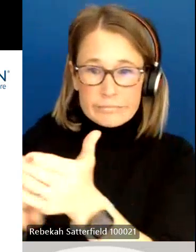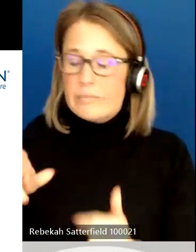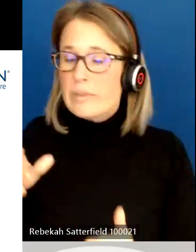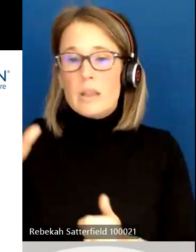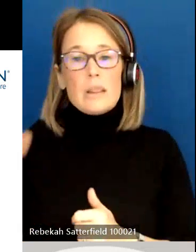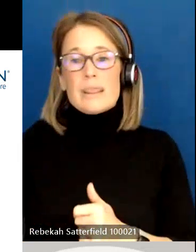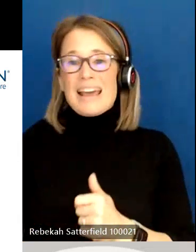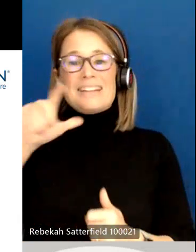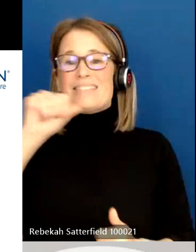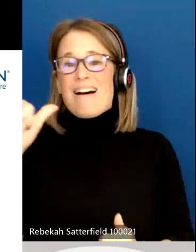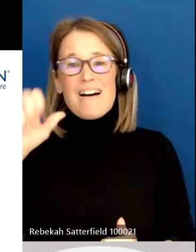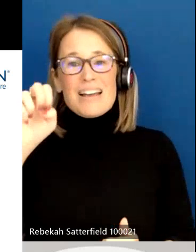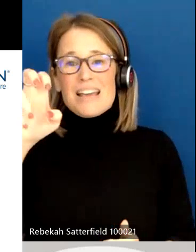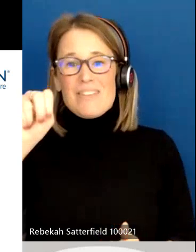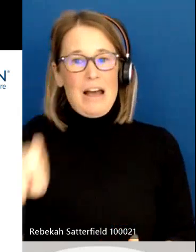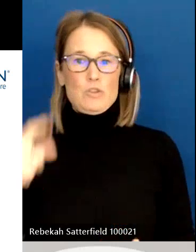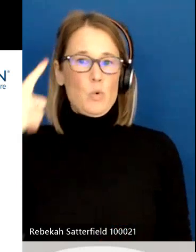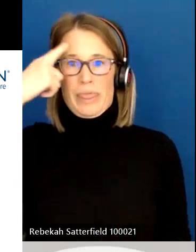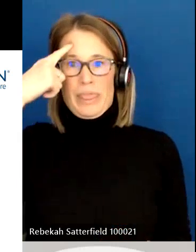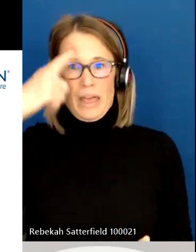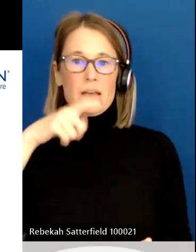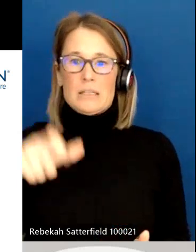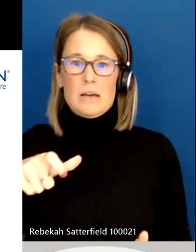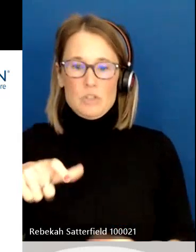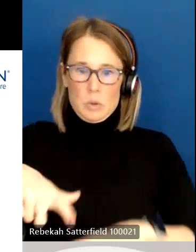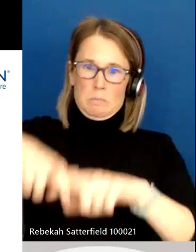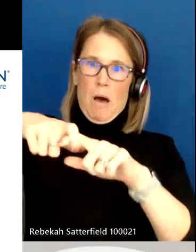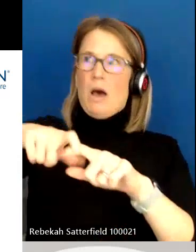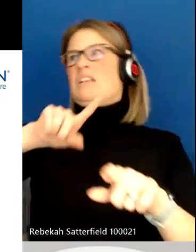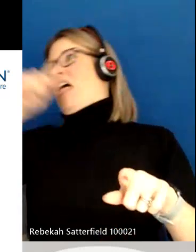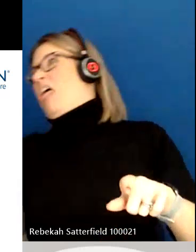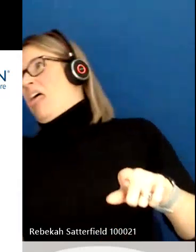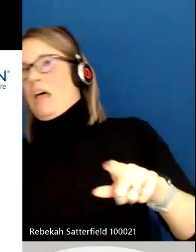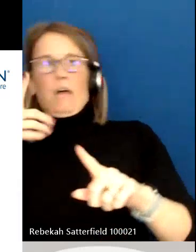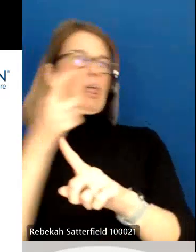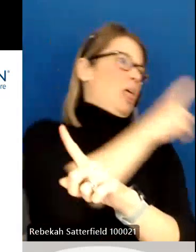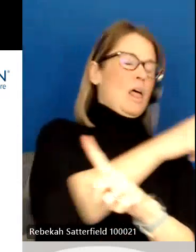they didn't have to go grab an iPad or grab an interpreter they would walk in and seamlessly be